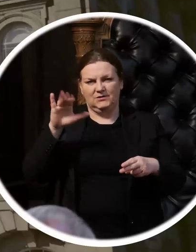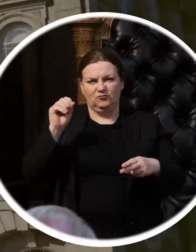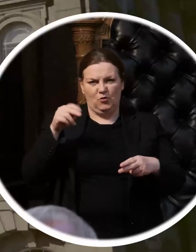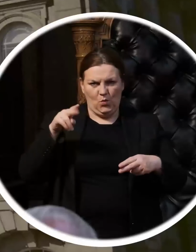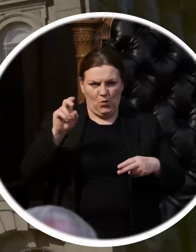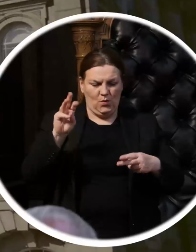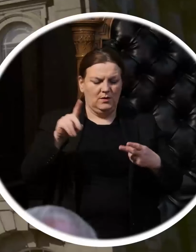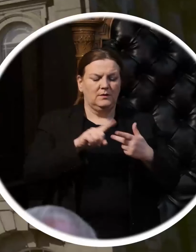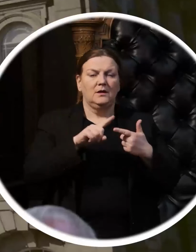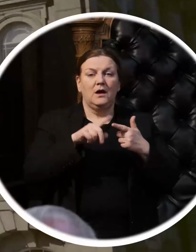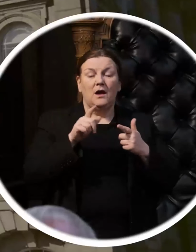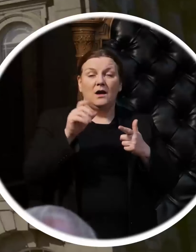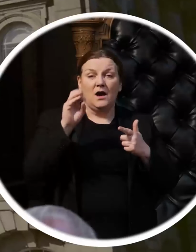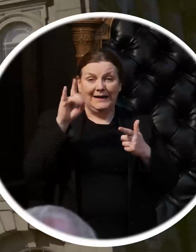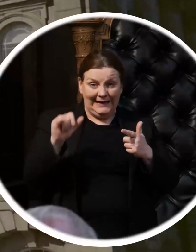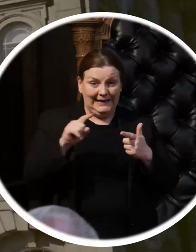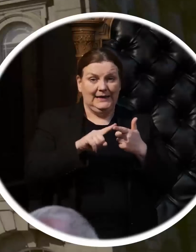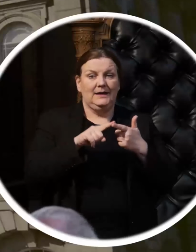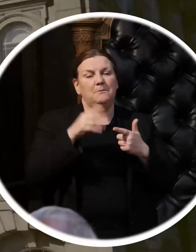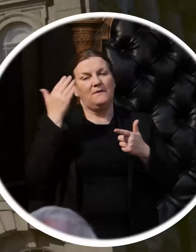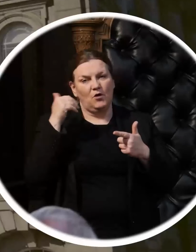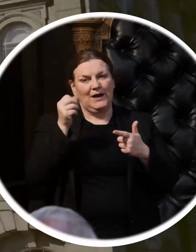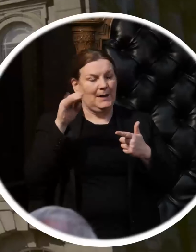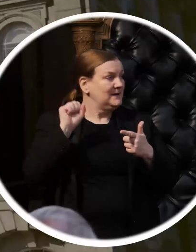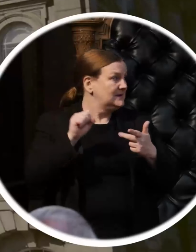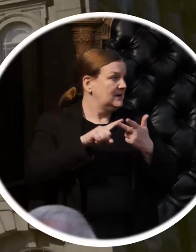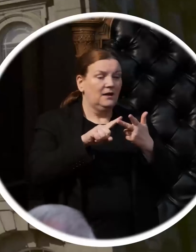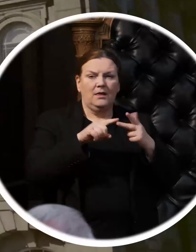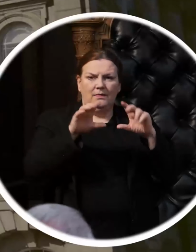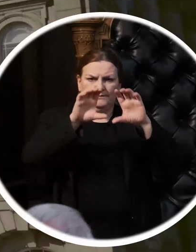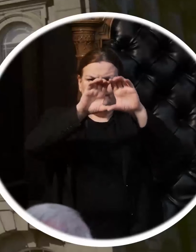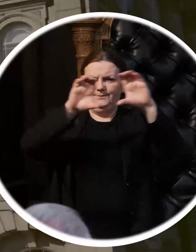Connolly Station which was originally Amiens Street station, the Loop Line,